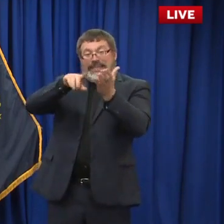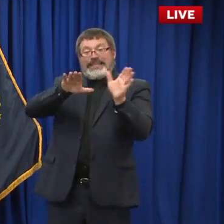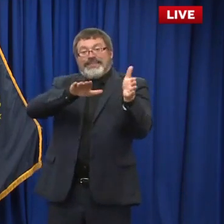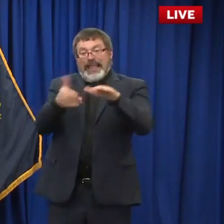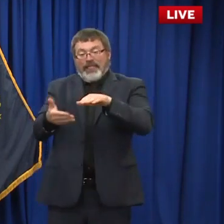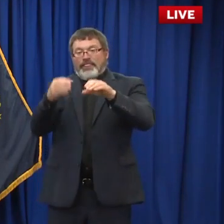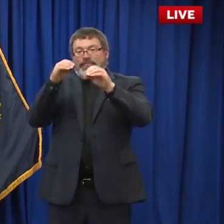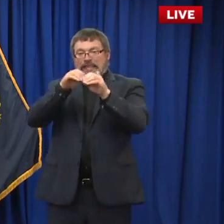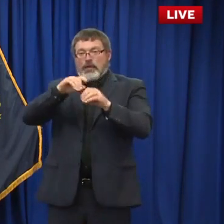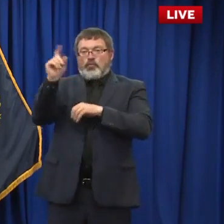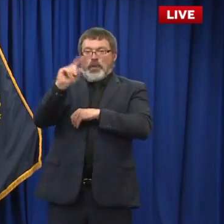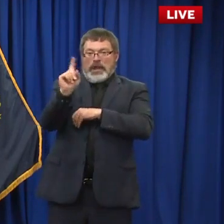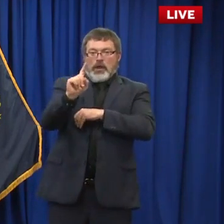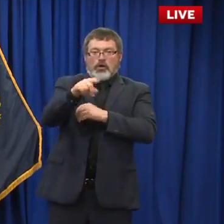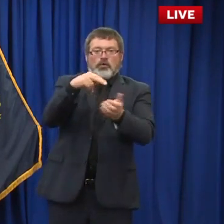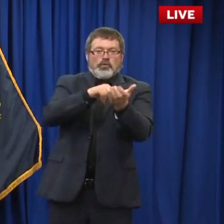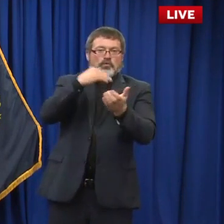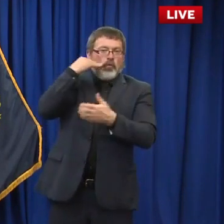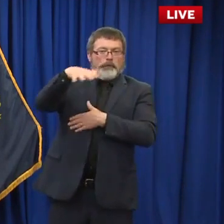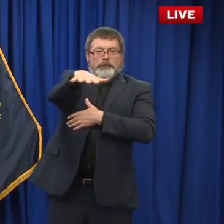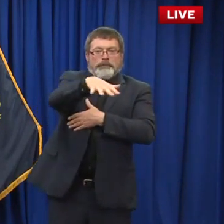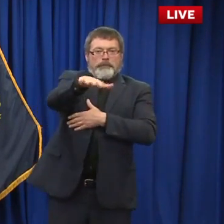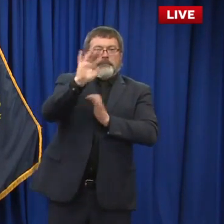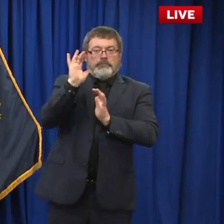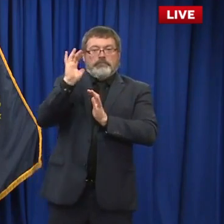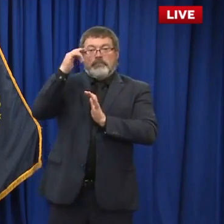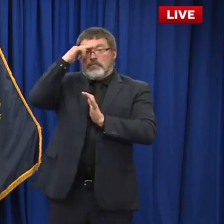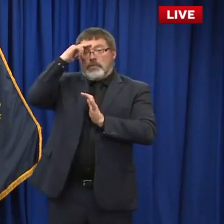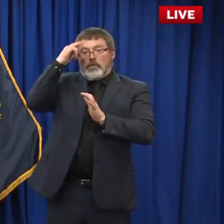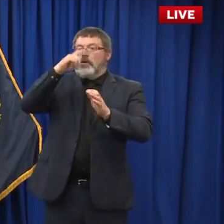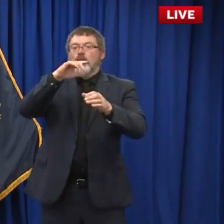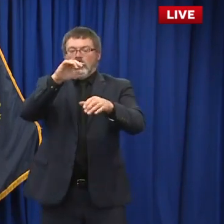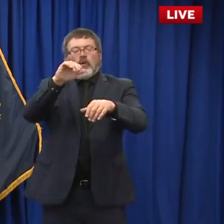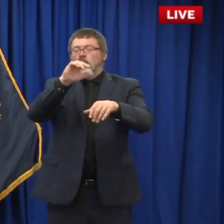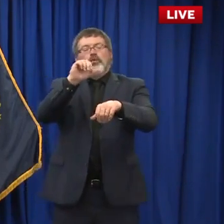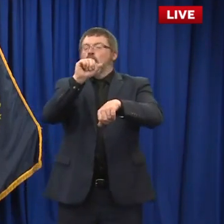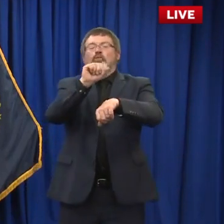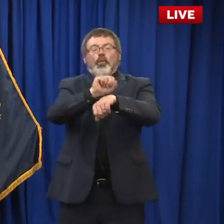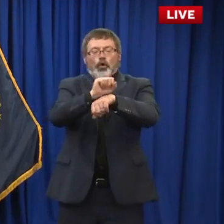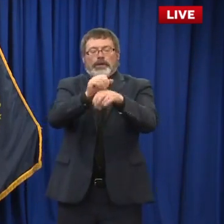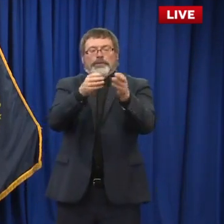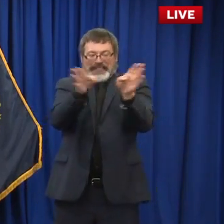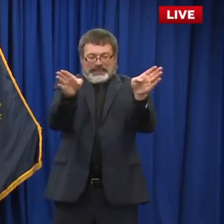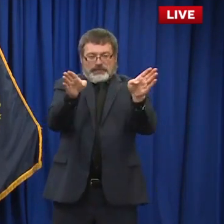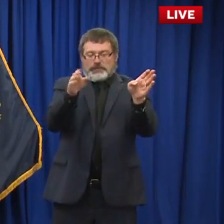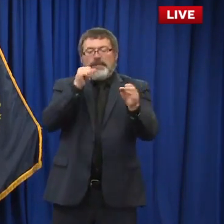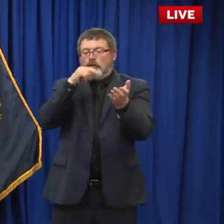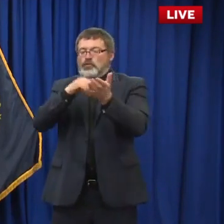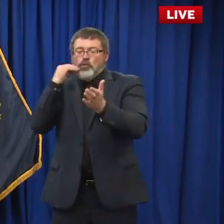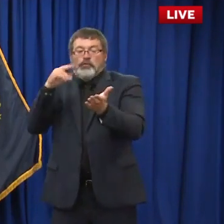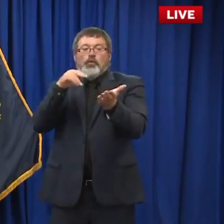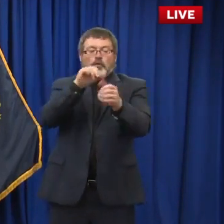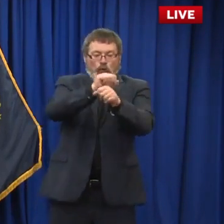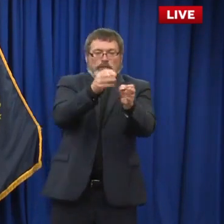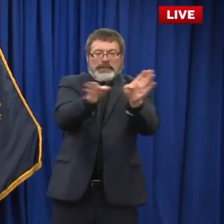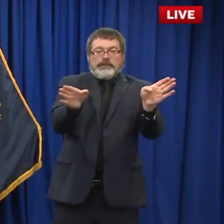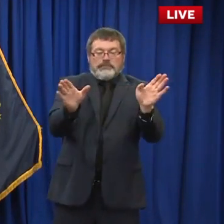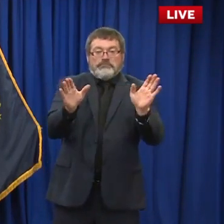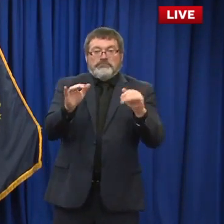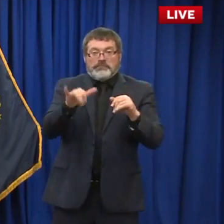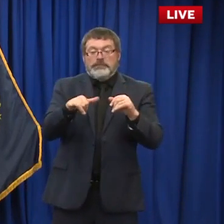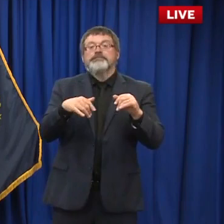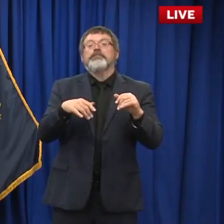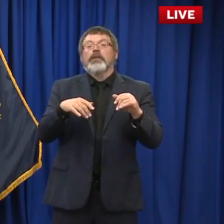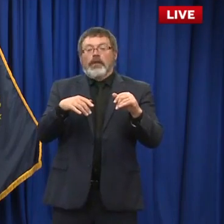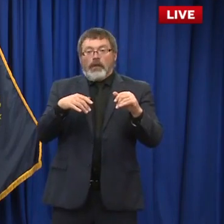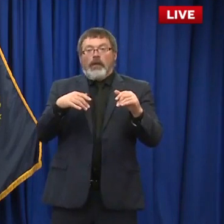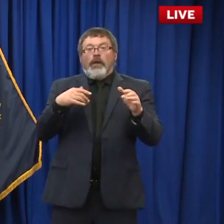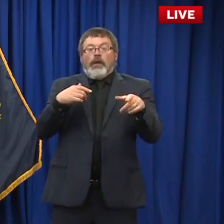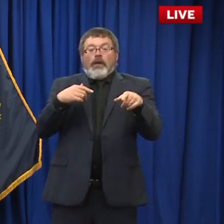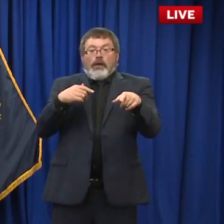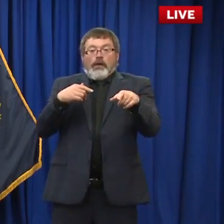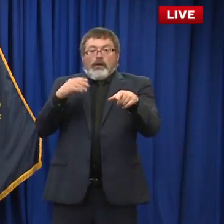OSHA INVESTIGATES DEATHS IN WORKPLACES, AND IT IS UP TO THE INDIVIDUAL WORKPLACE TO LOOK AT THAT EMPLOYEE DEATH AND DETERMINE WHETHER THAT'S A WORKPLACE-RELATED DEATH.